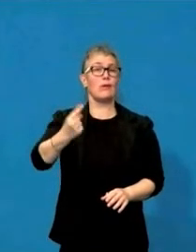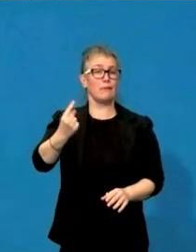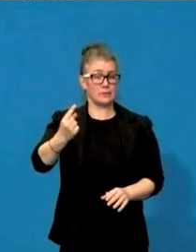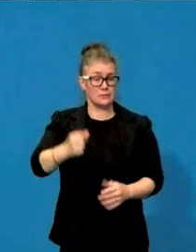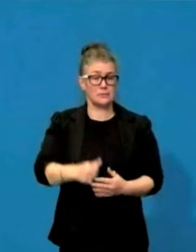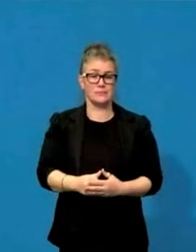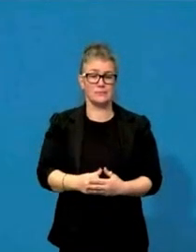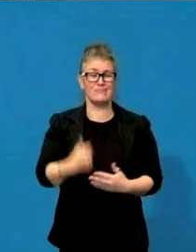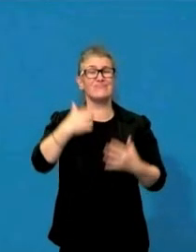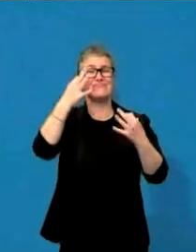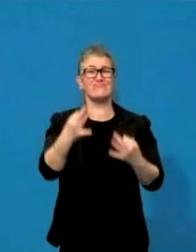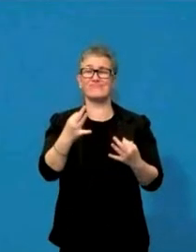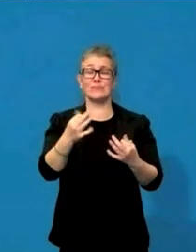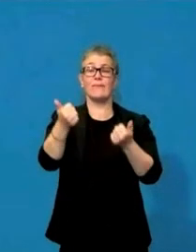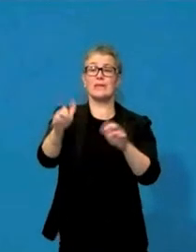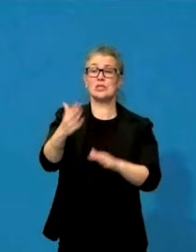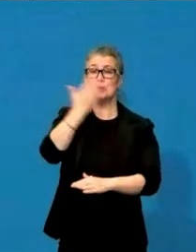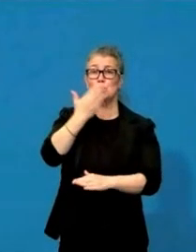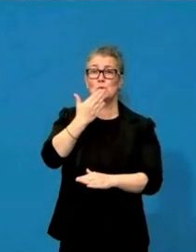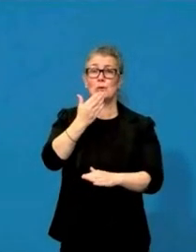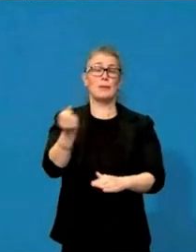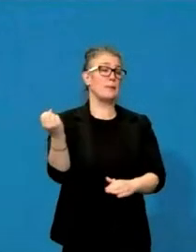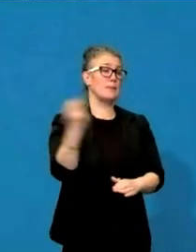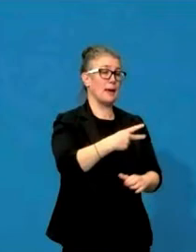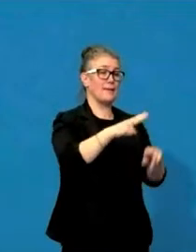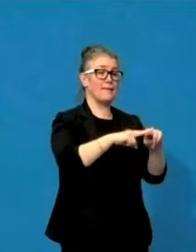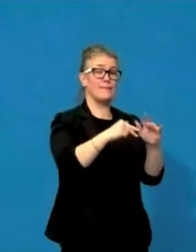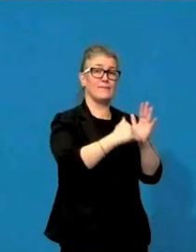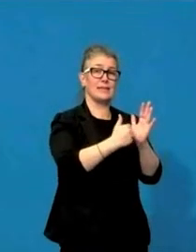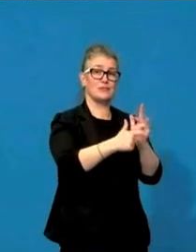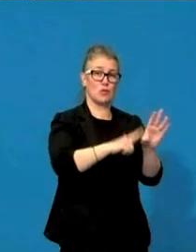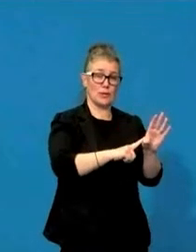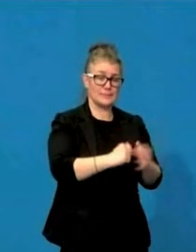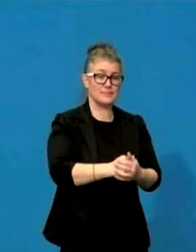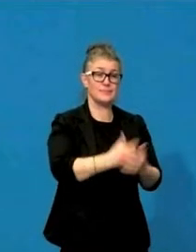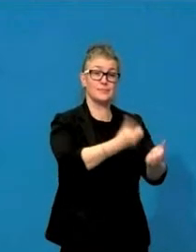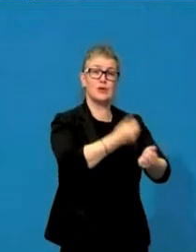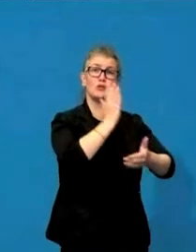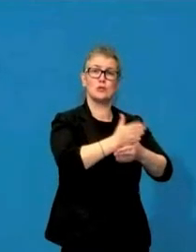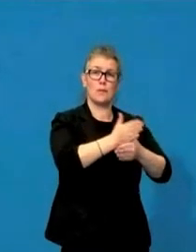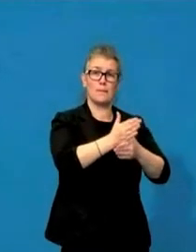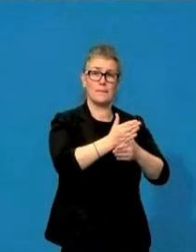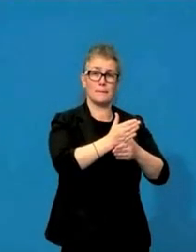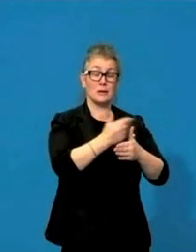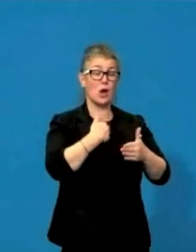school and then return back to Fitzroy and got a job as a teachers aide at the Fitzroy